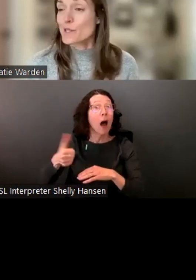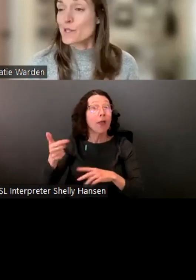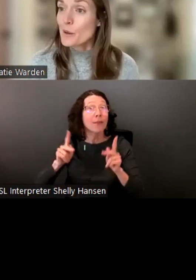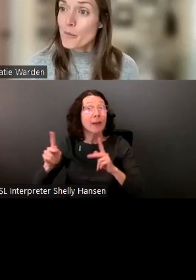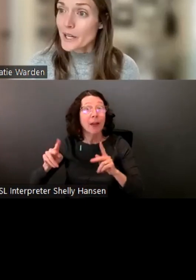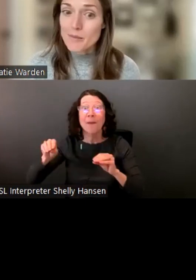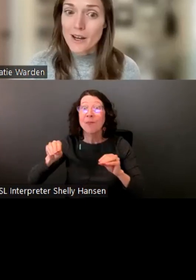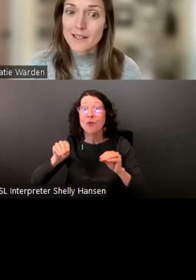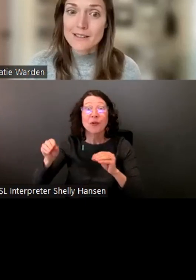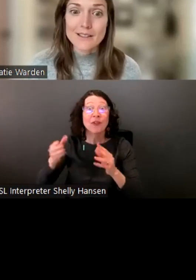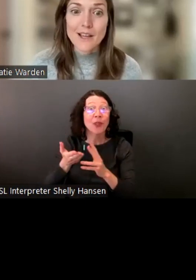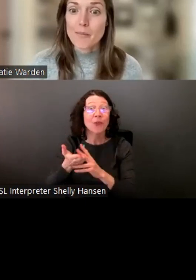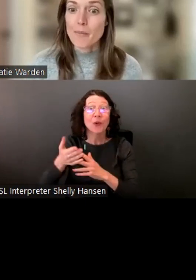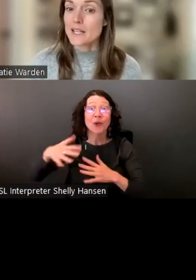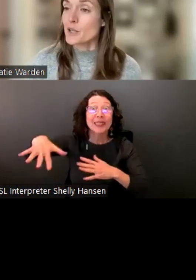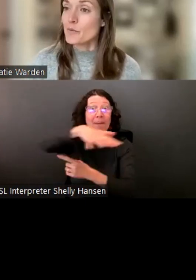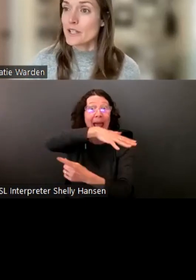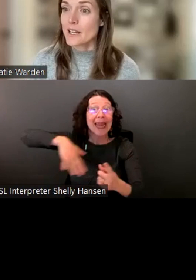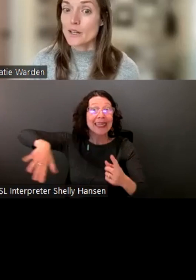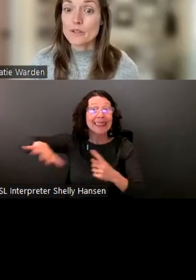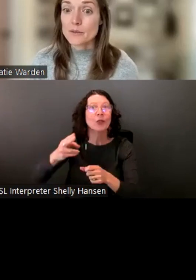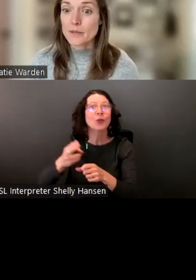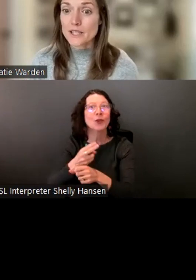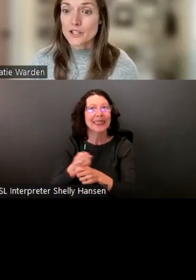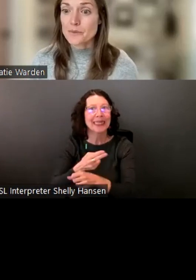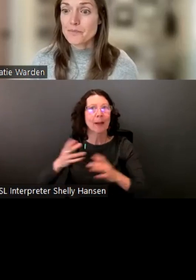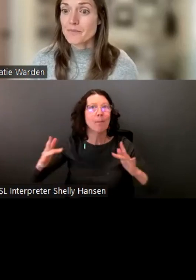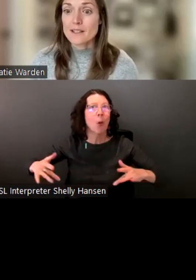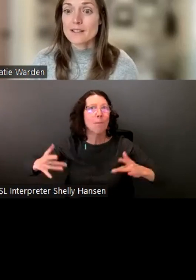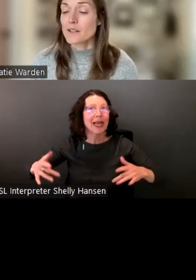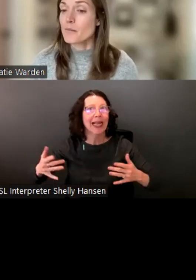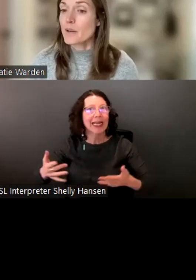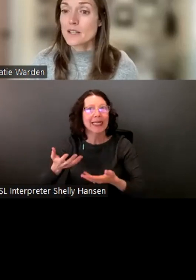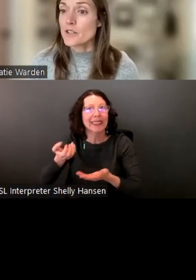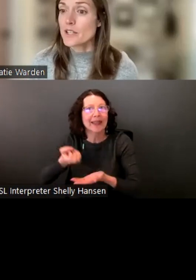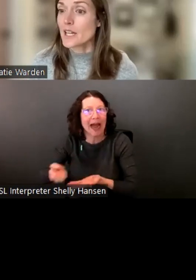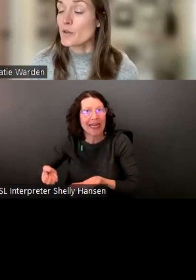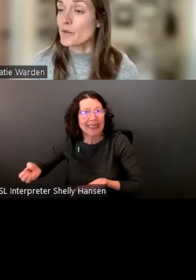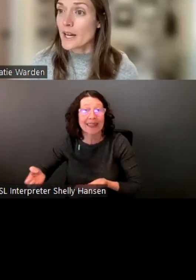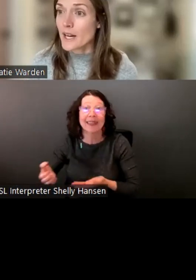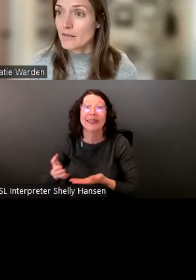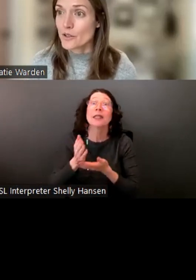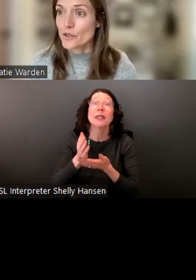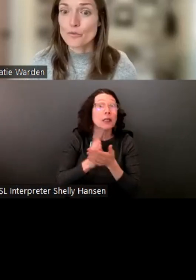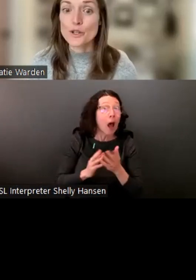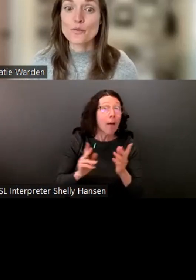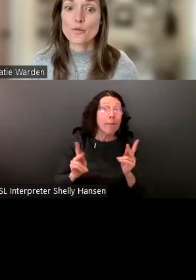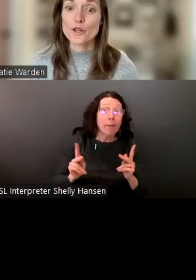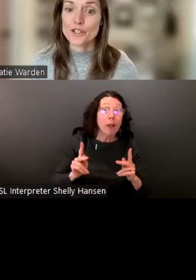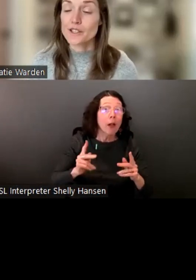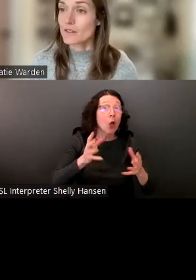Some body minds might communicate with speech, some might communicate with behavior, written words